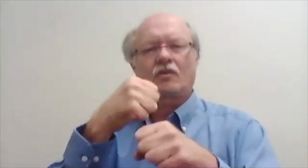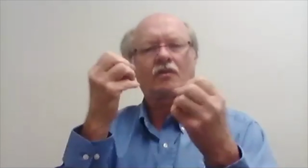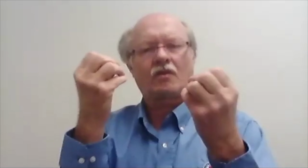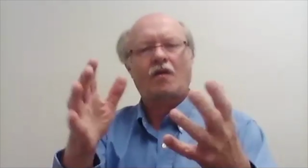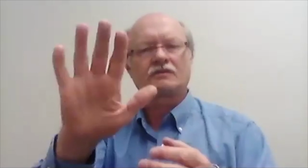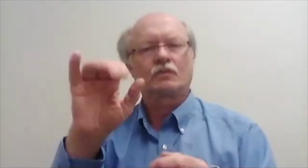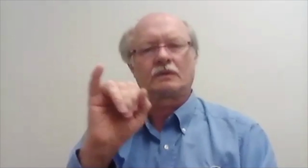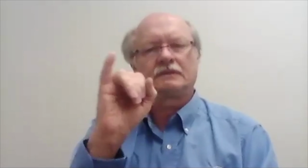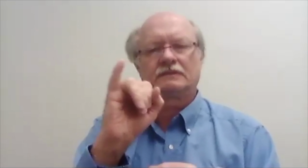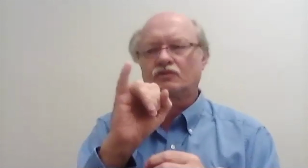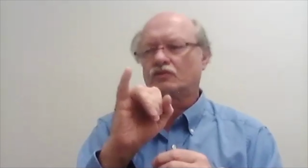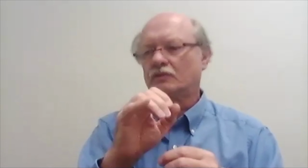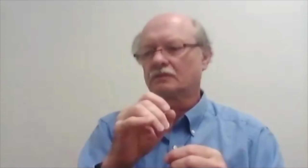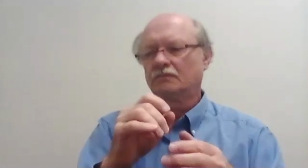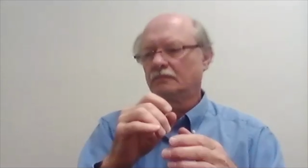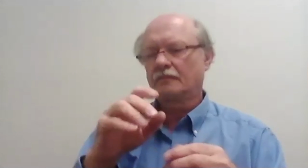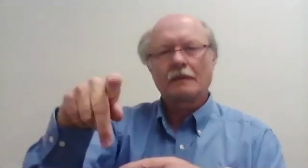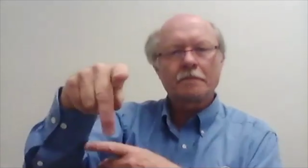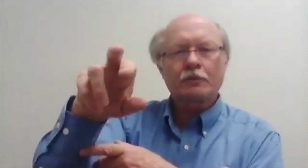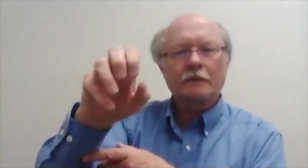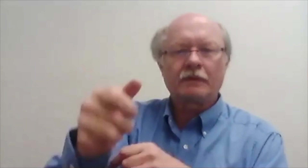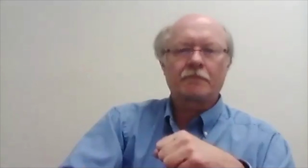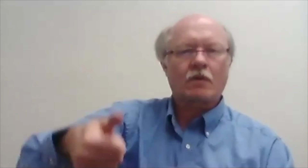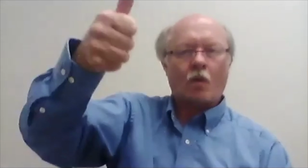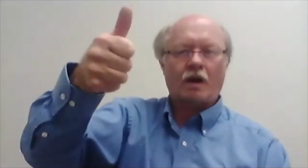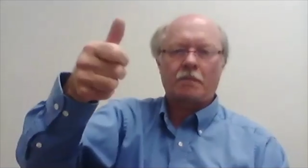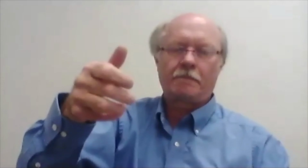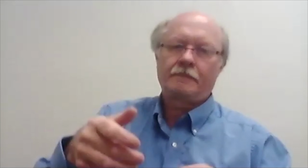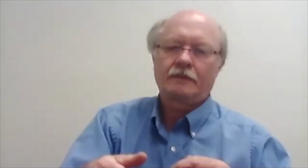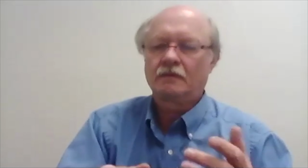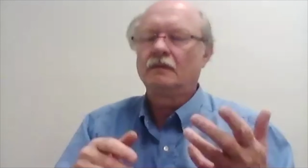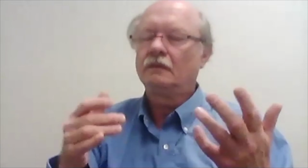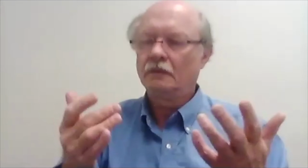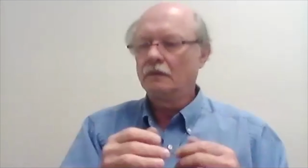It'll say it's your fault and if that happens, it can cause your insurance premium to go up.